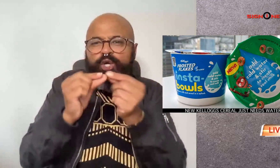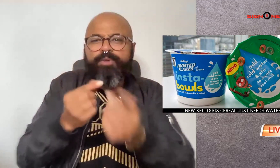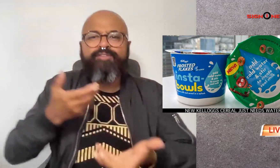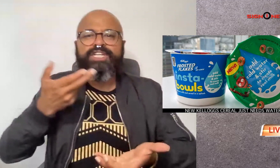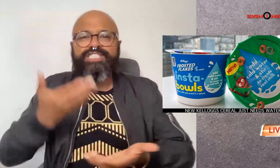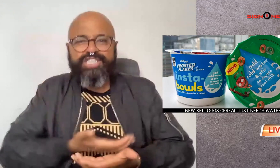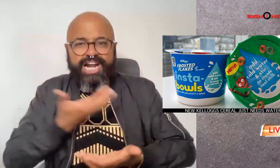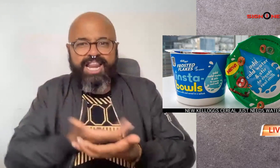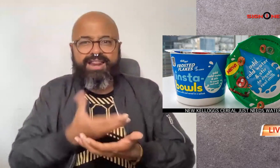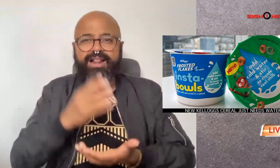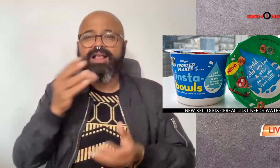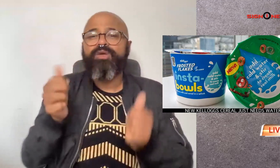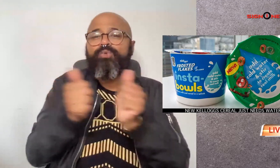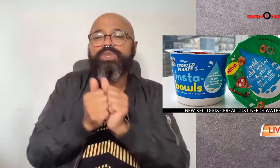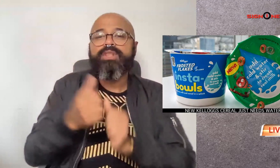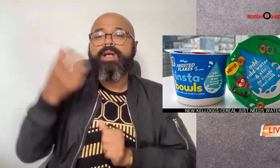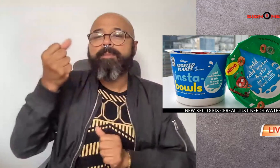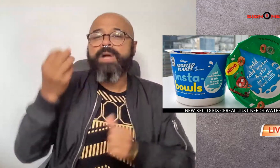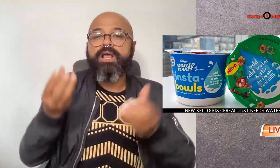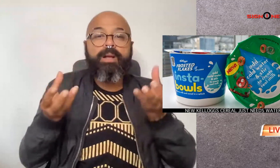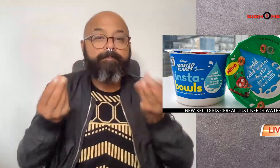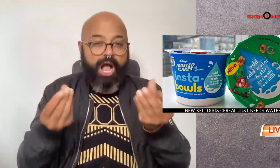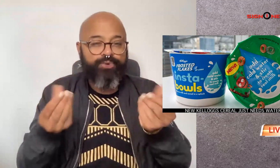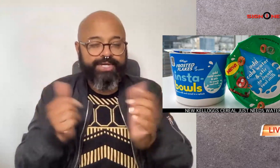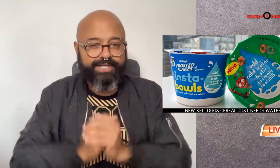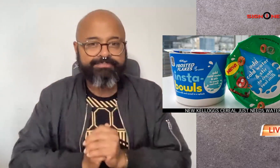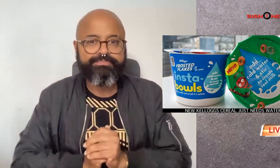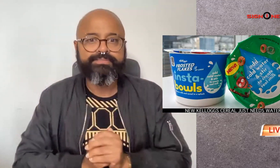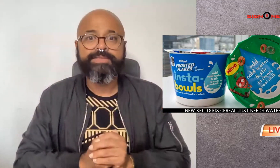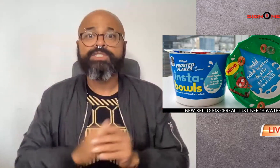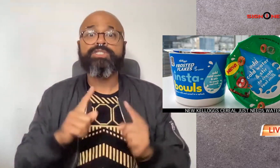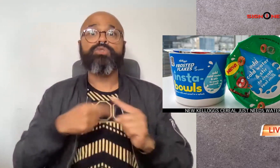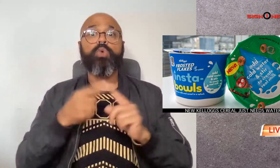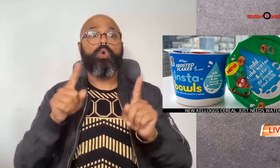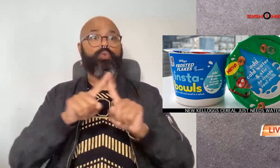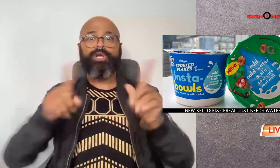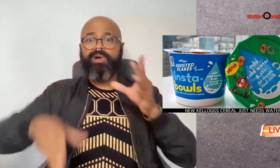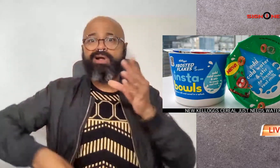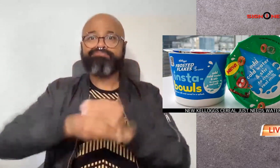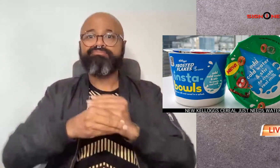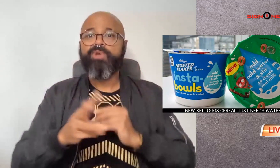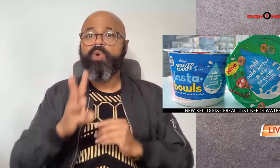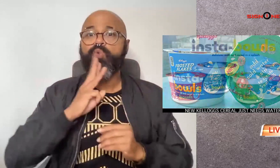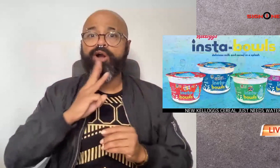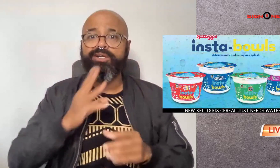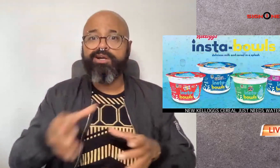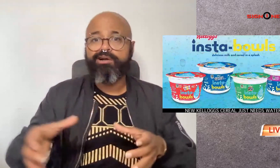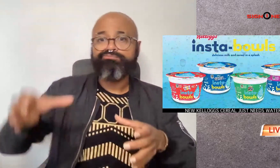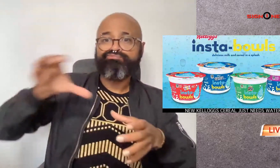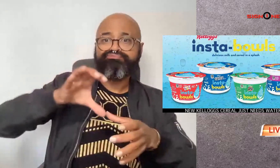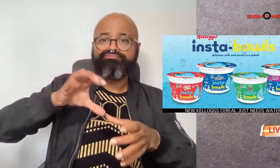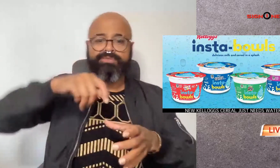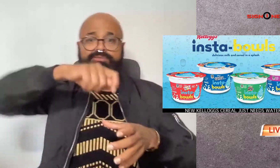they are little tubs of cereal with milk powder so when you add water and stir